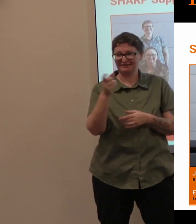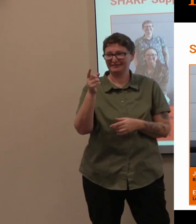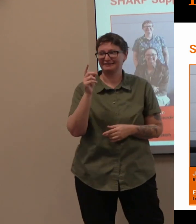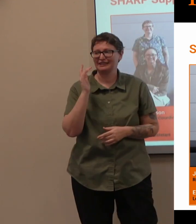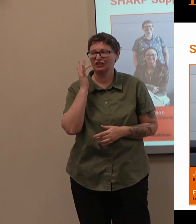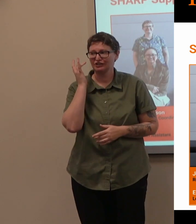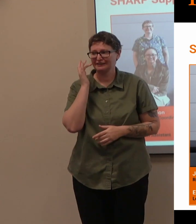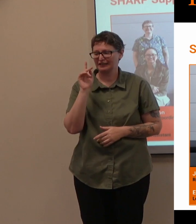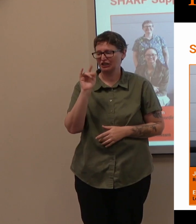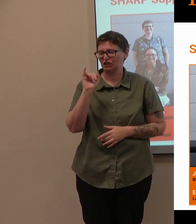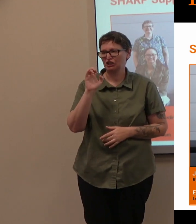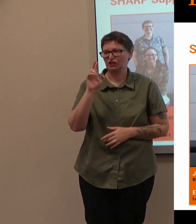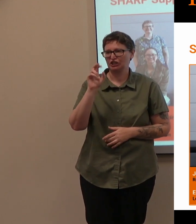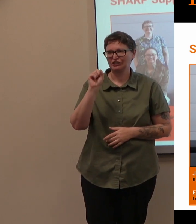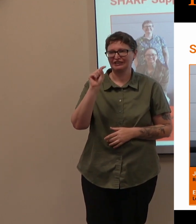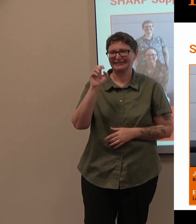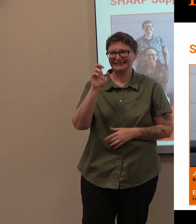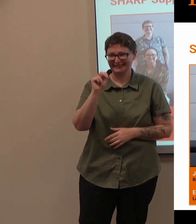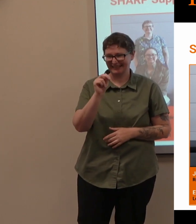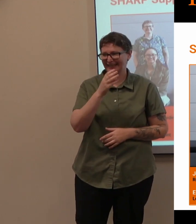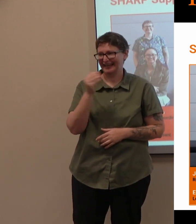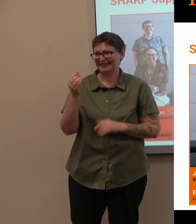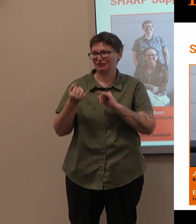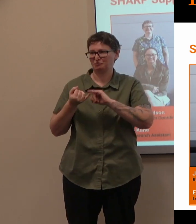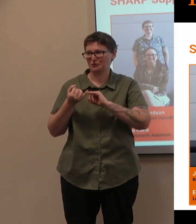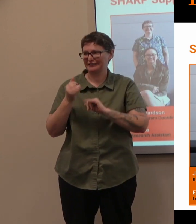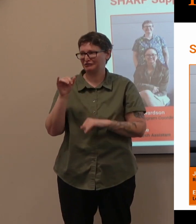interpreters are Kiersten and Josie.